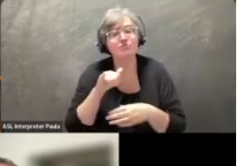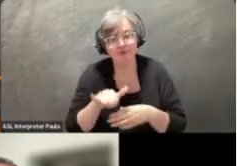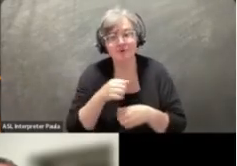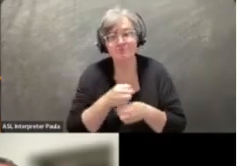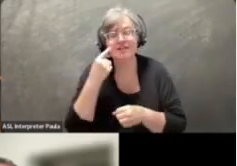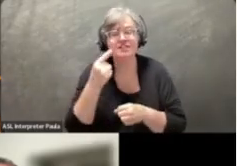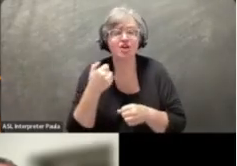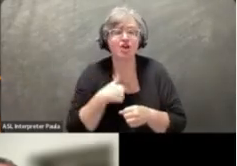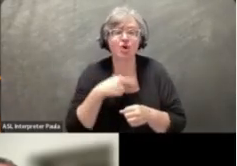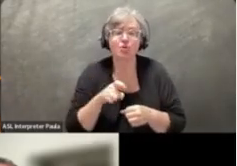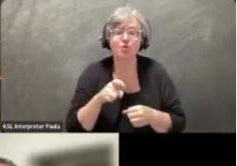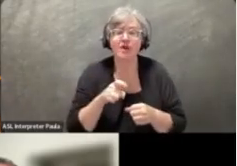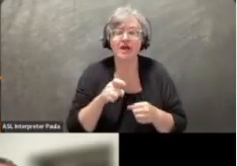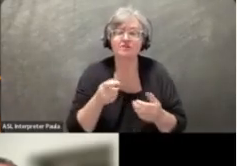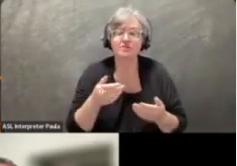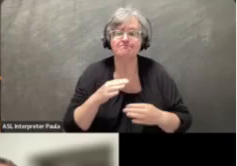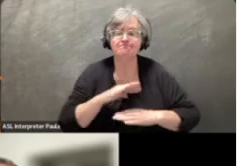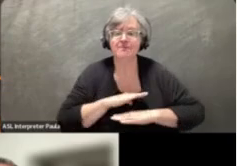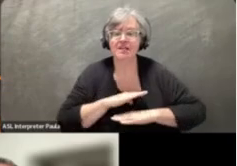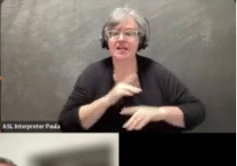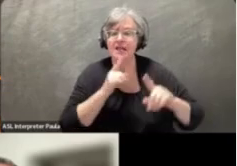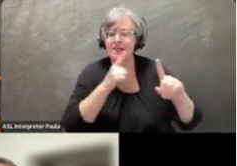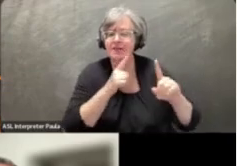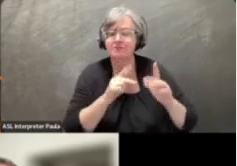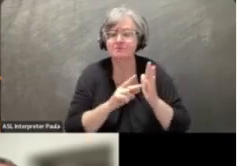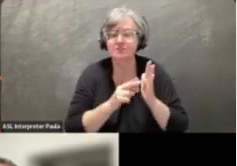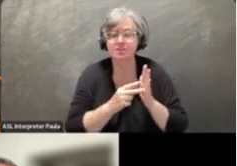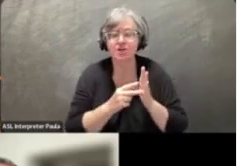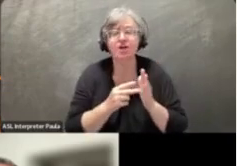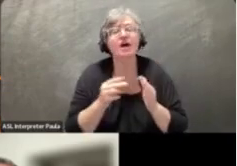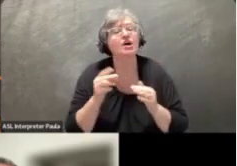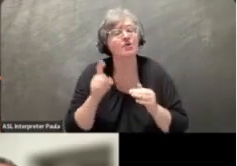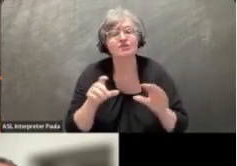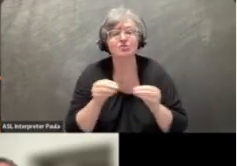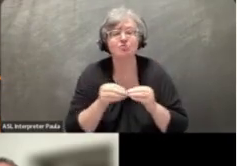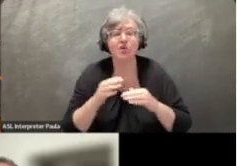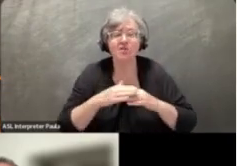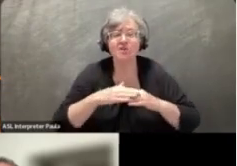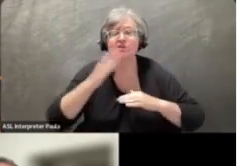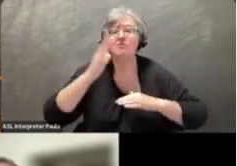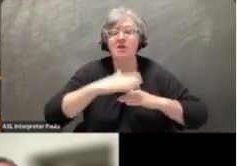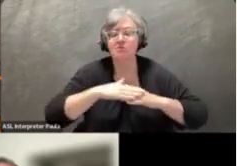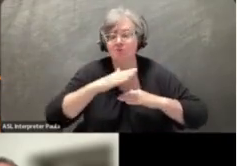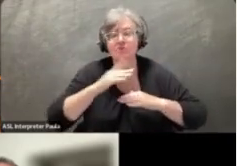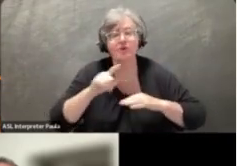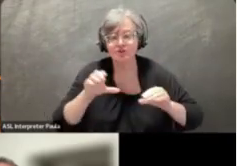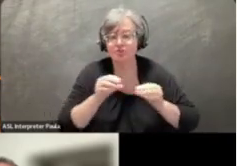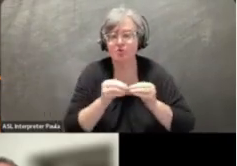want to meet the intent, and that means we need to go beyond the minimum expectations. And from a monitoring standpoint,